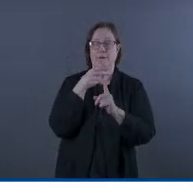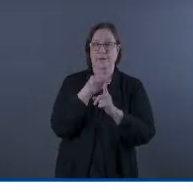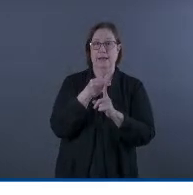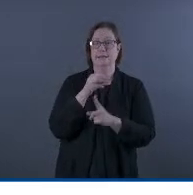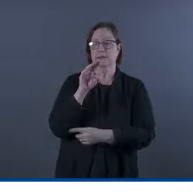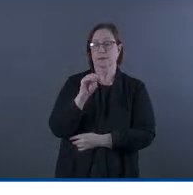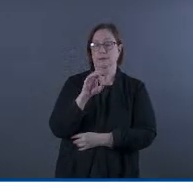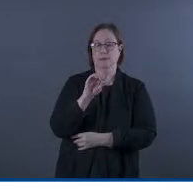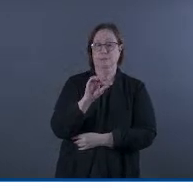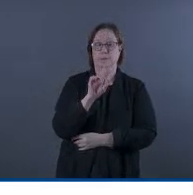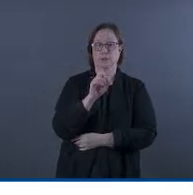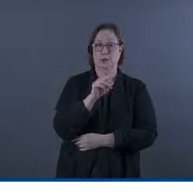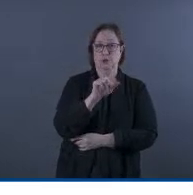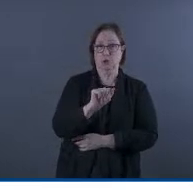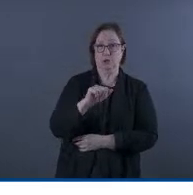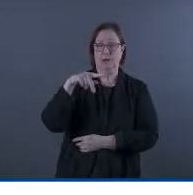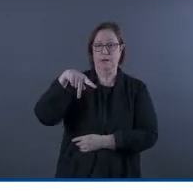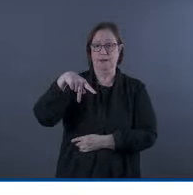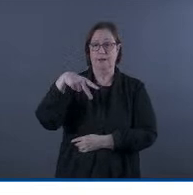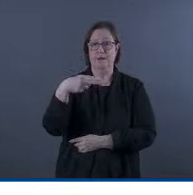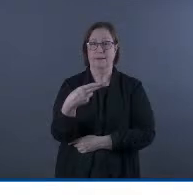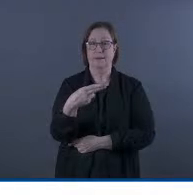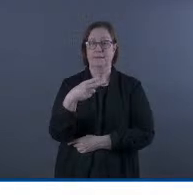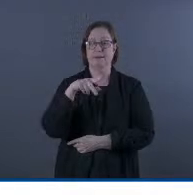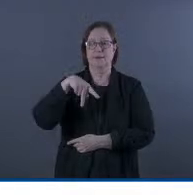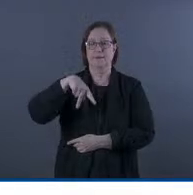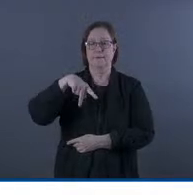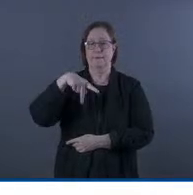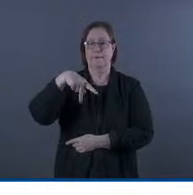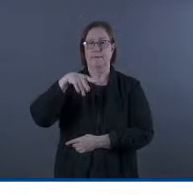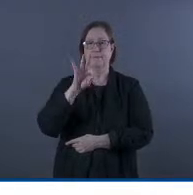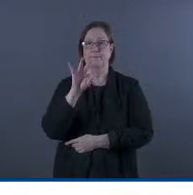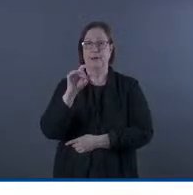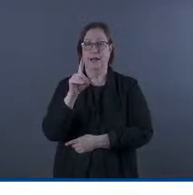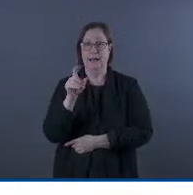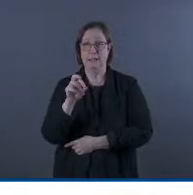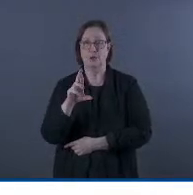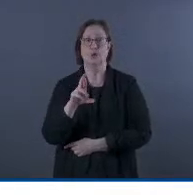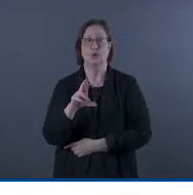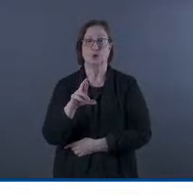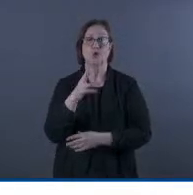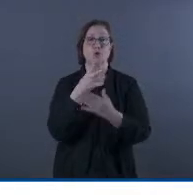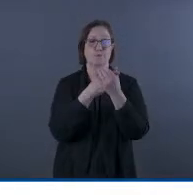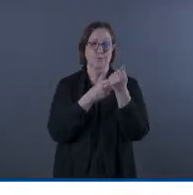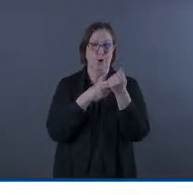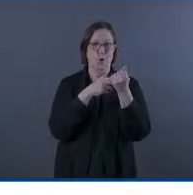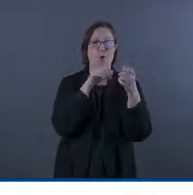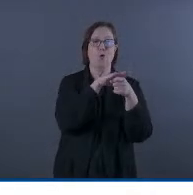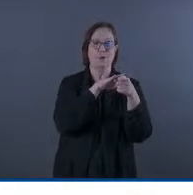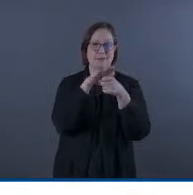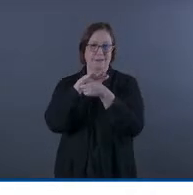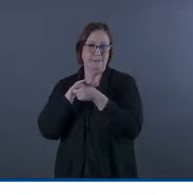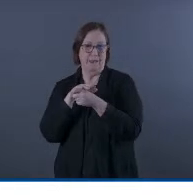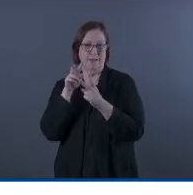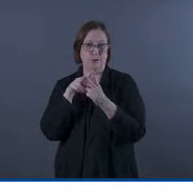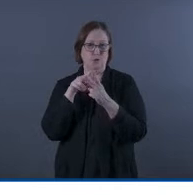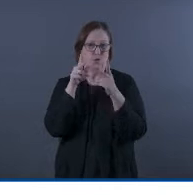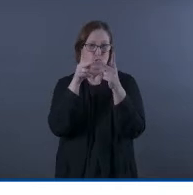and we've done them at both our Bellingham and our North Whatcom sites. We've been vaccinating eligible patients, staff,